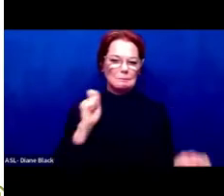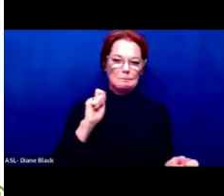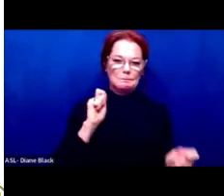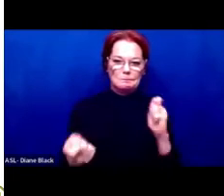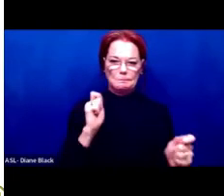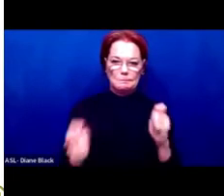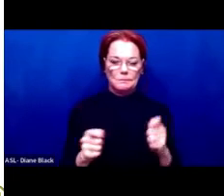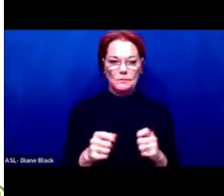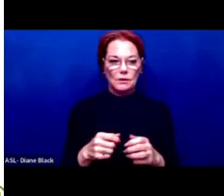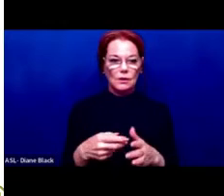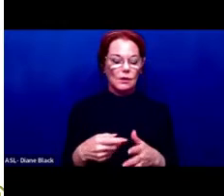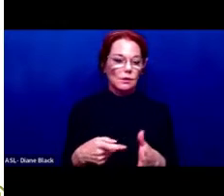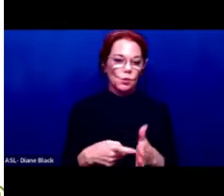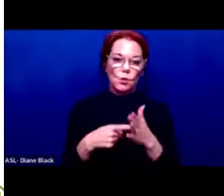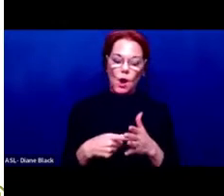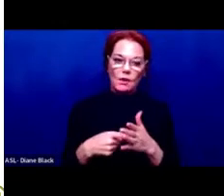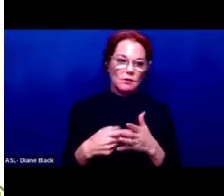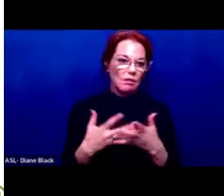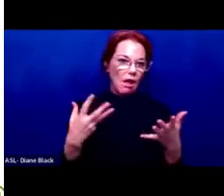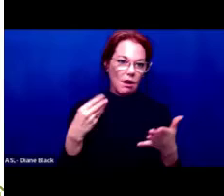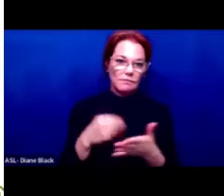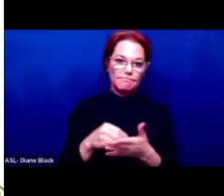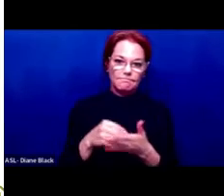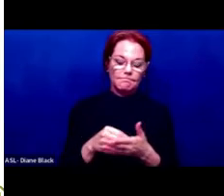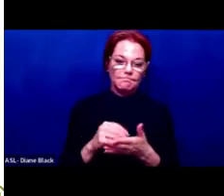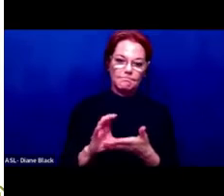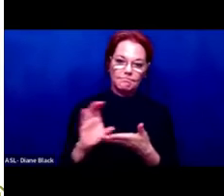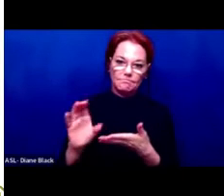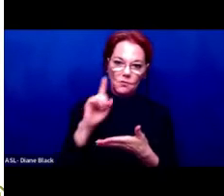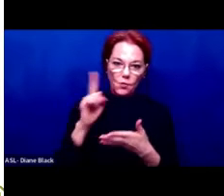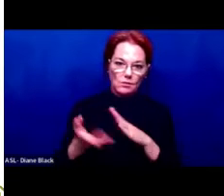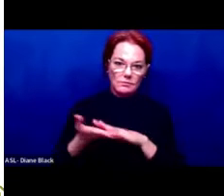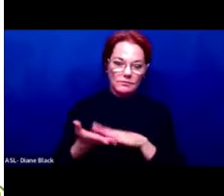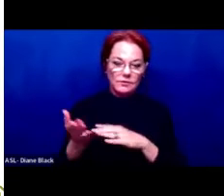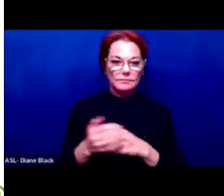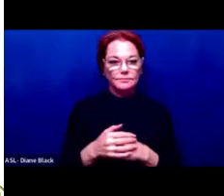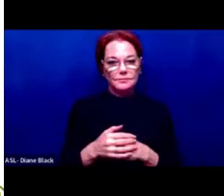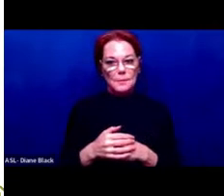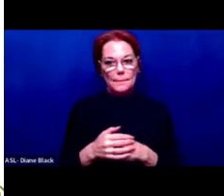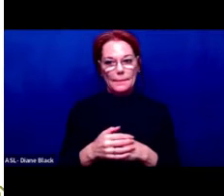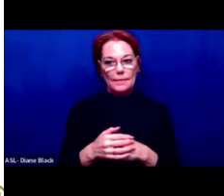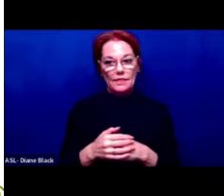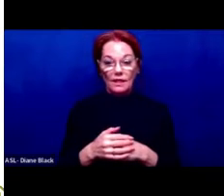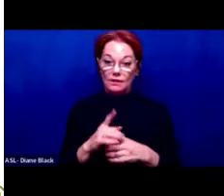investment for it to flourish. And it wasn't kind of just a it was playful. But it was not a flippant statement. This is a